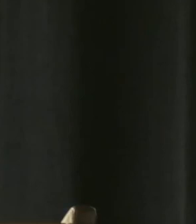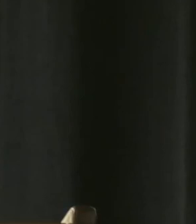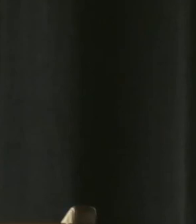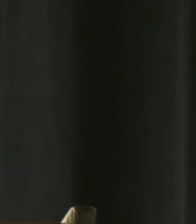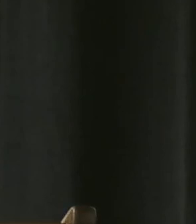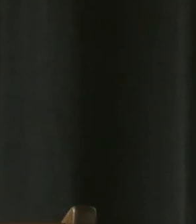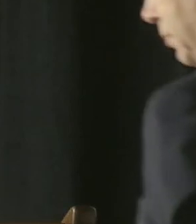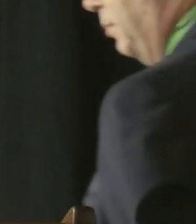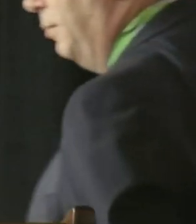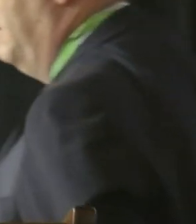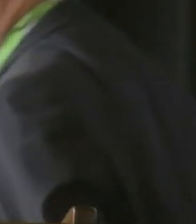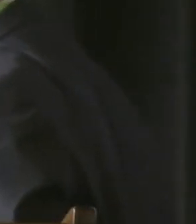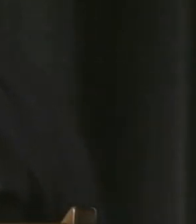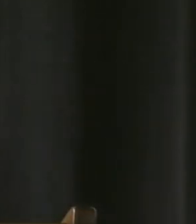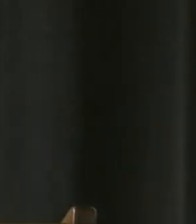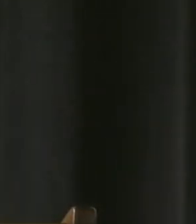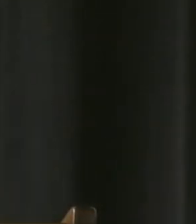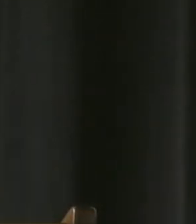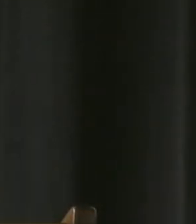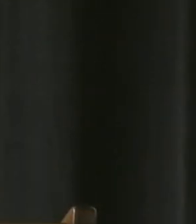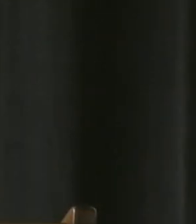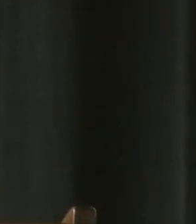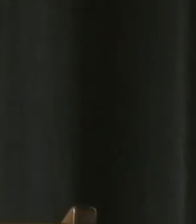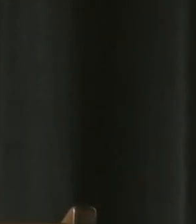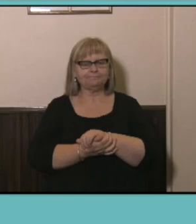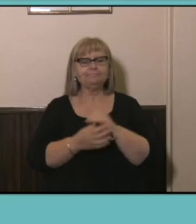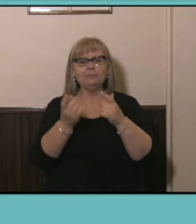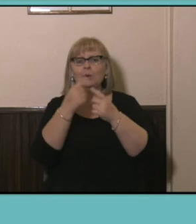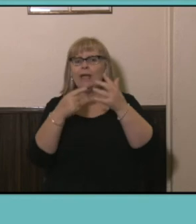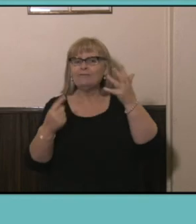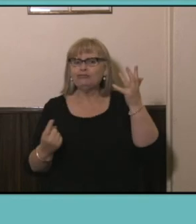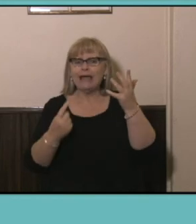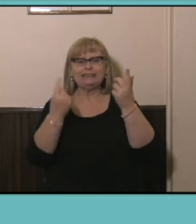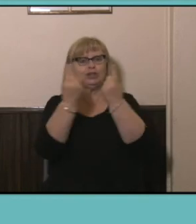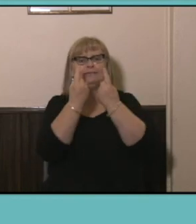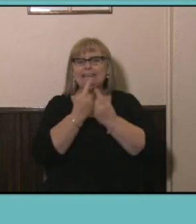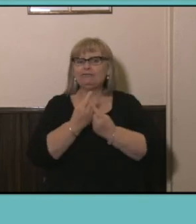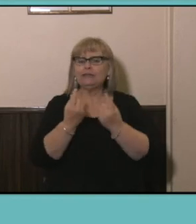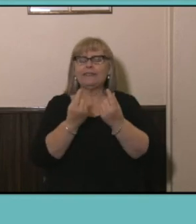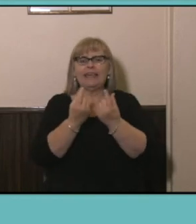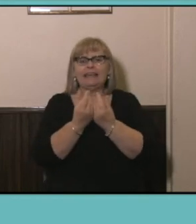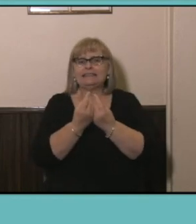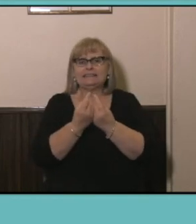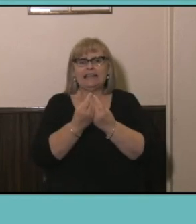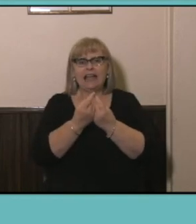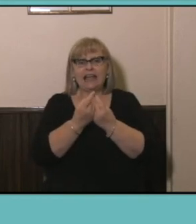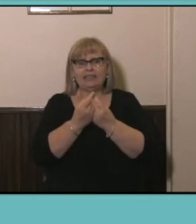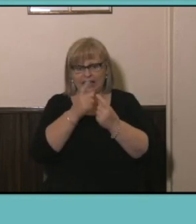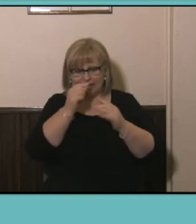Chris with a range of product. We have a range of products to support a range of